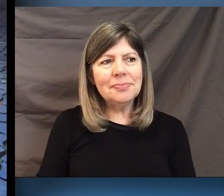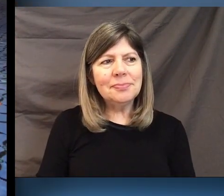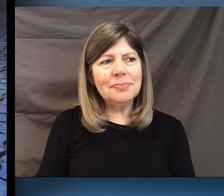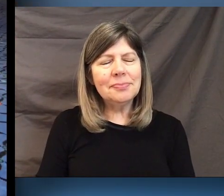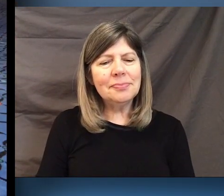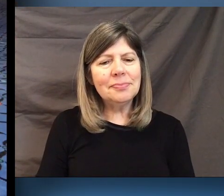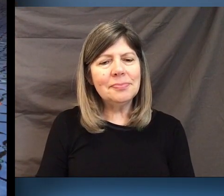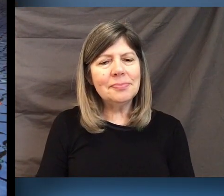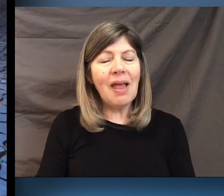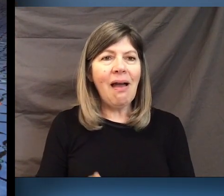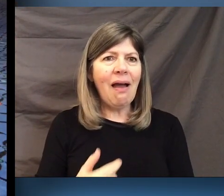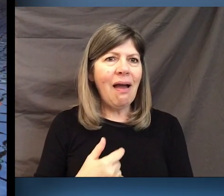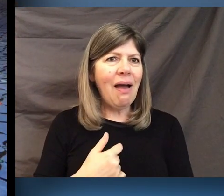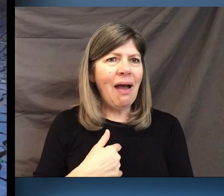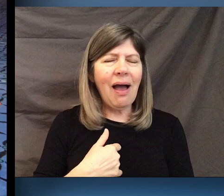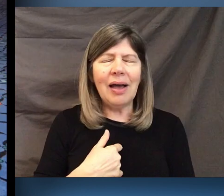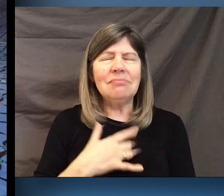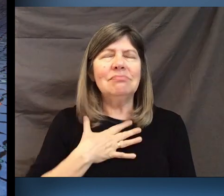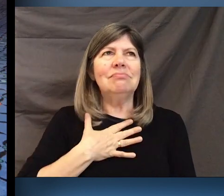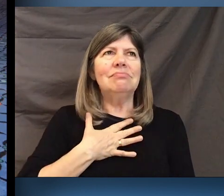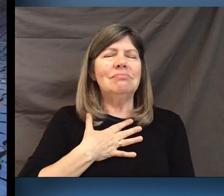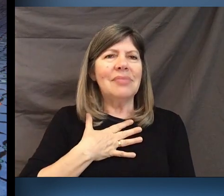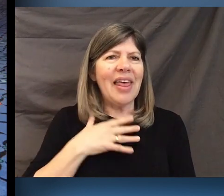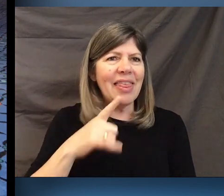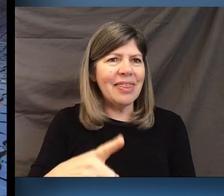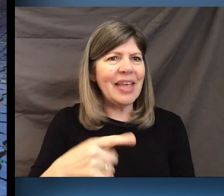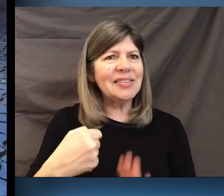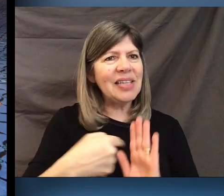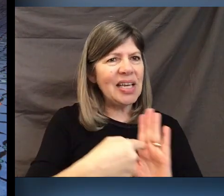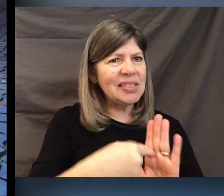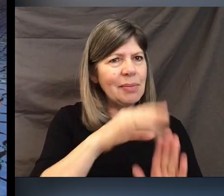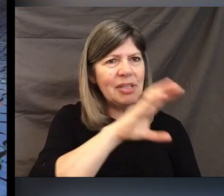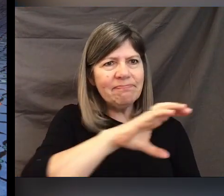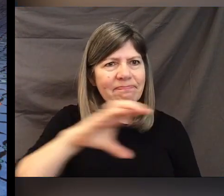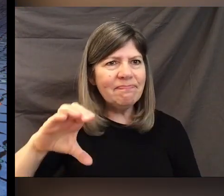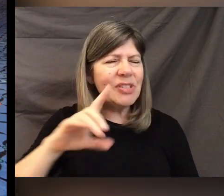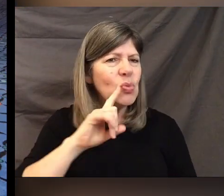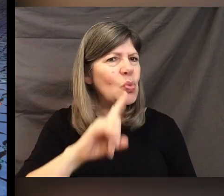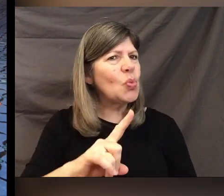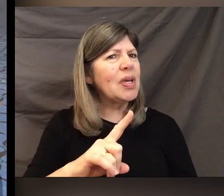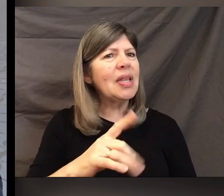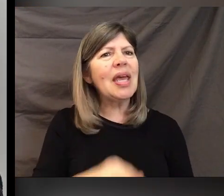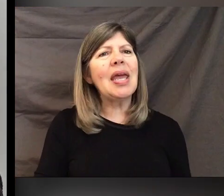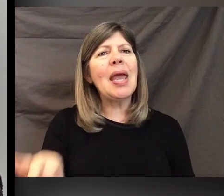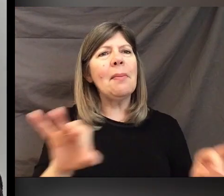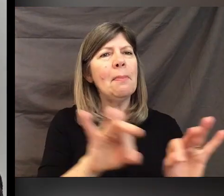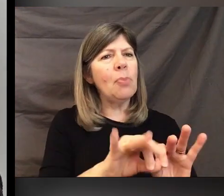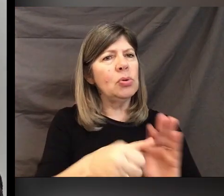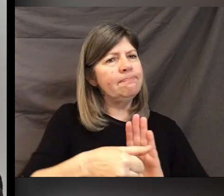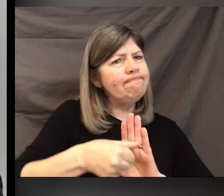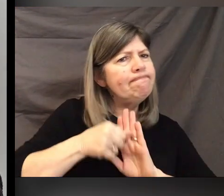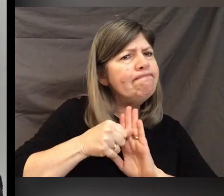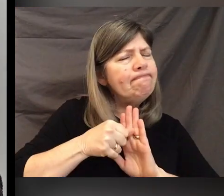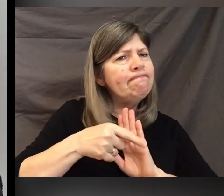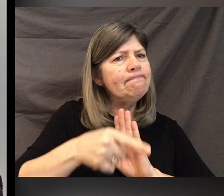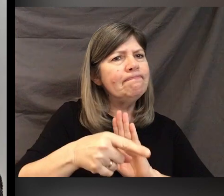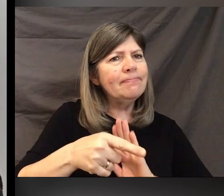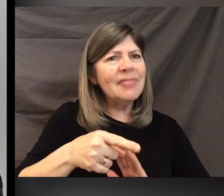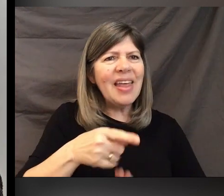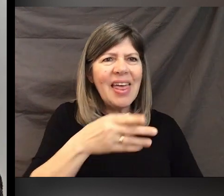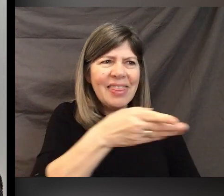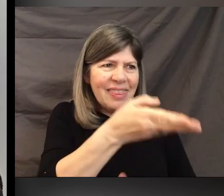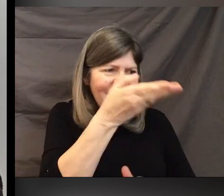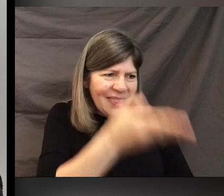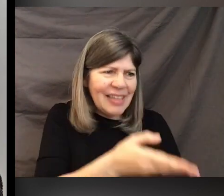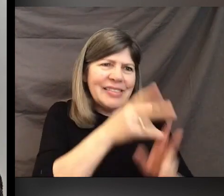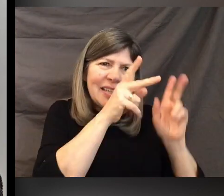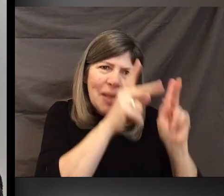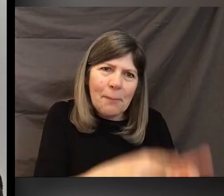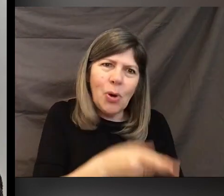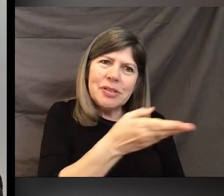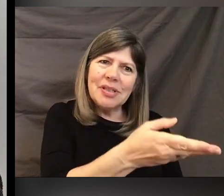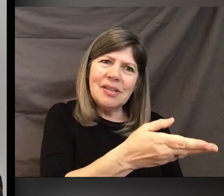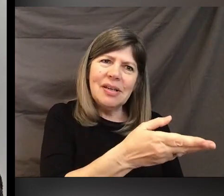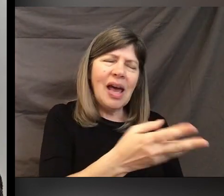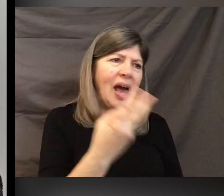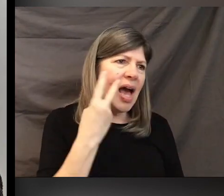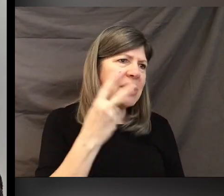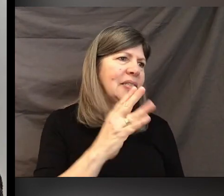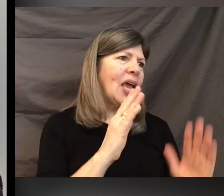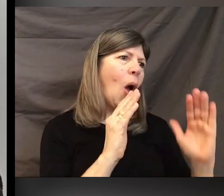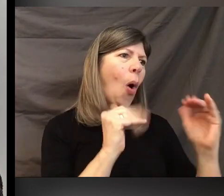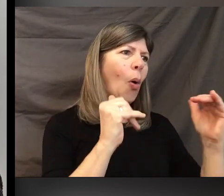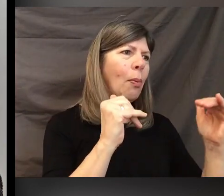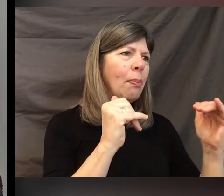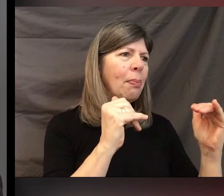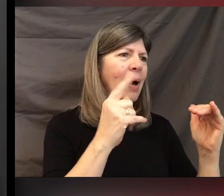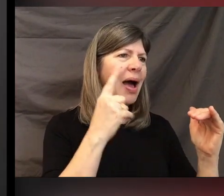I find this exhibit really important in highlighting the fact that there's a person here, there is hope, there is desire,